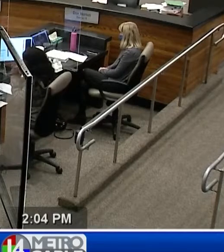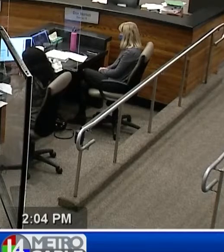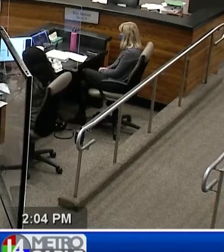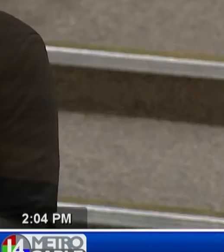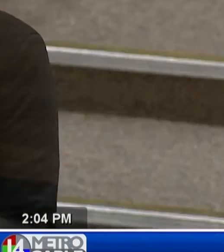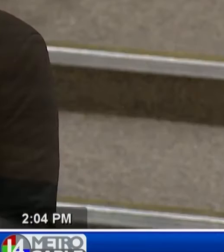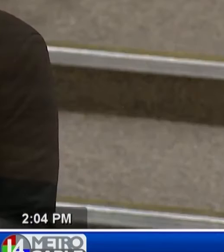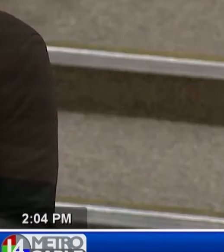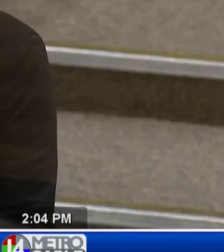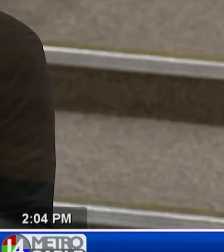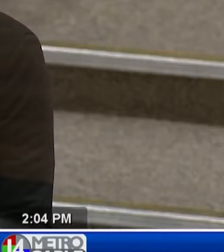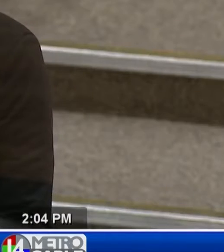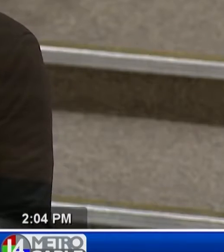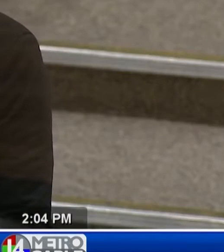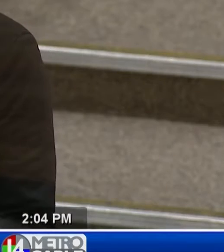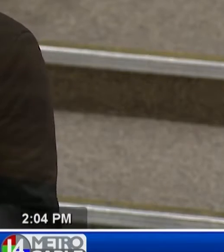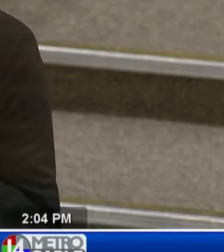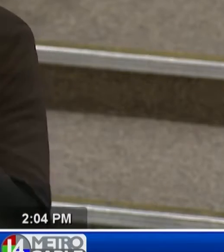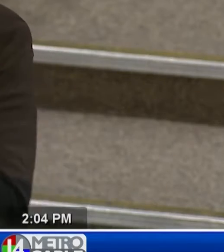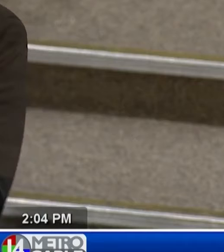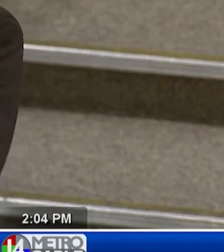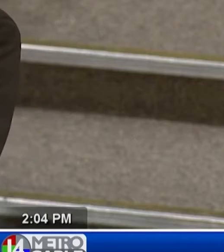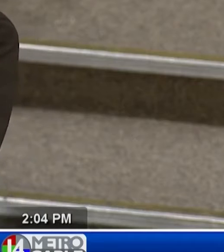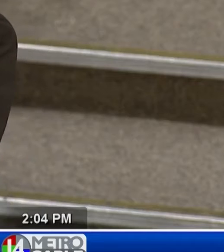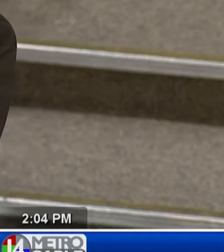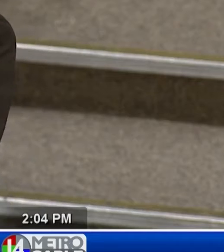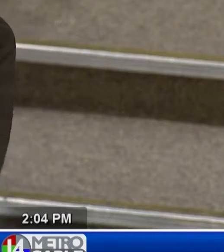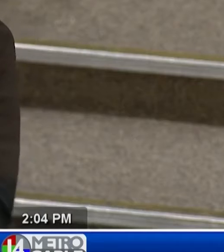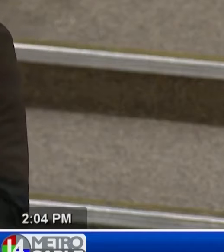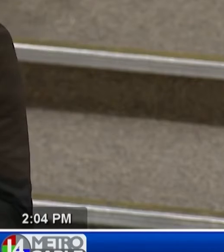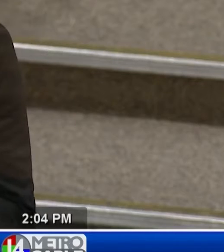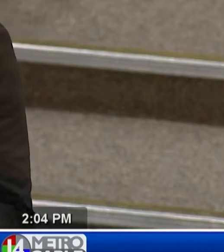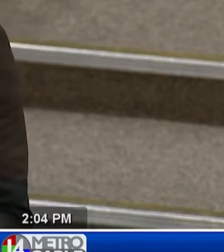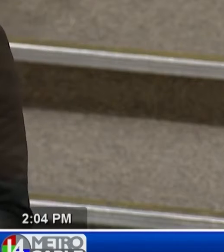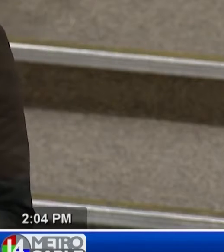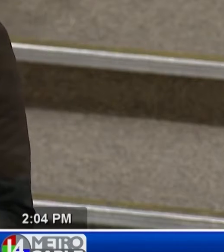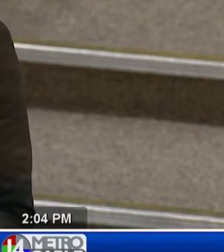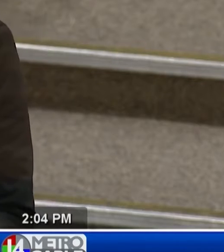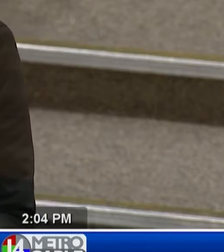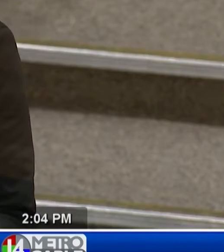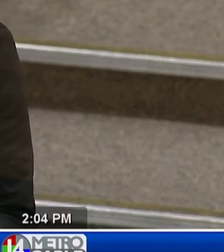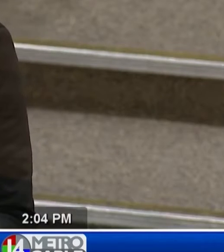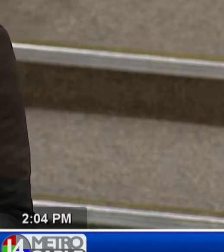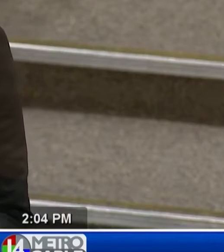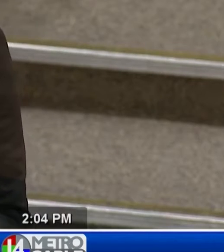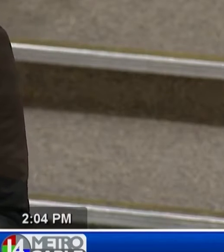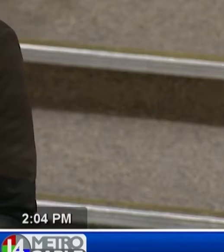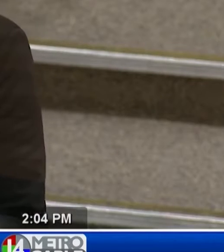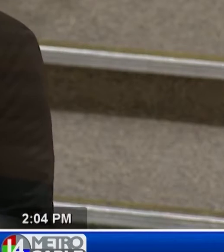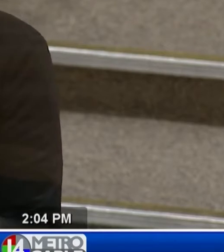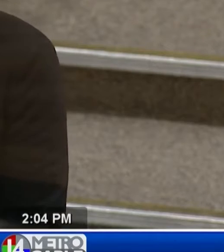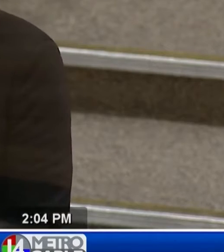Hi, good afternoon, Madam Chair, members of the board, I'm Natasha Drane, your governmental relations and legislative officer. We're here today